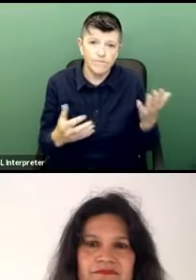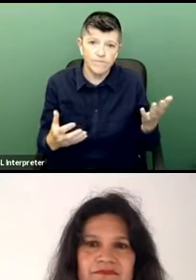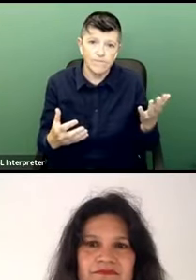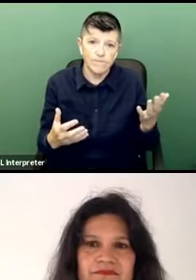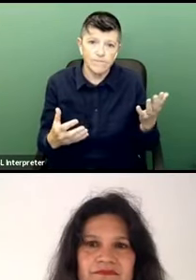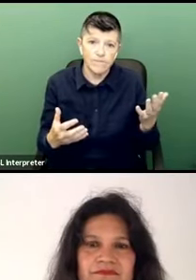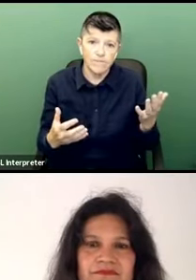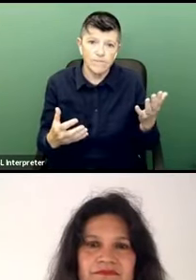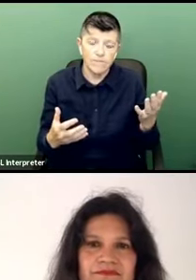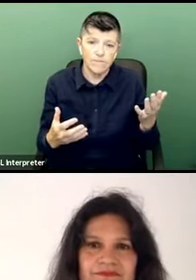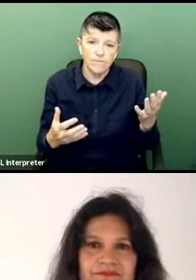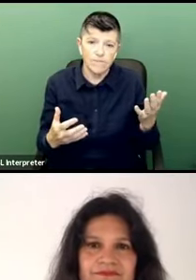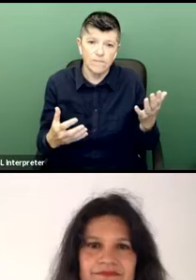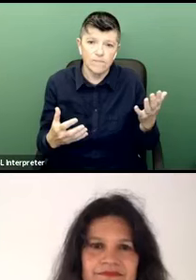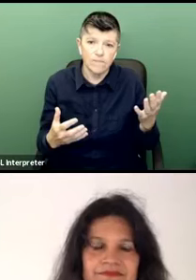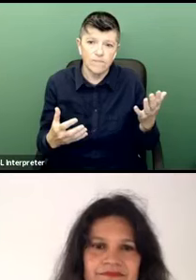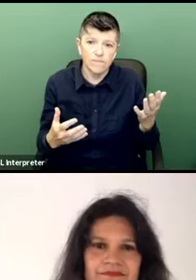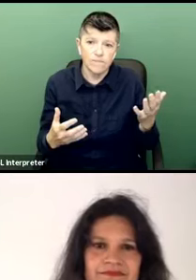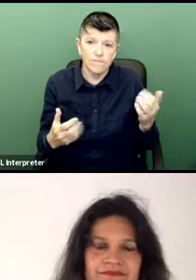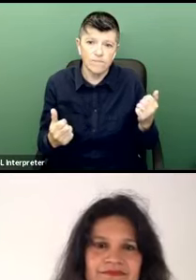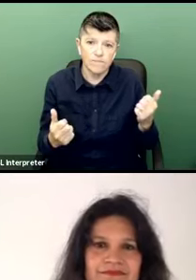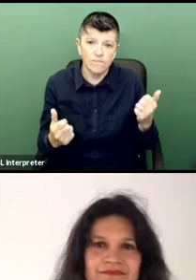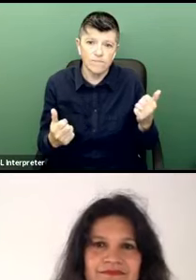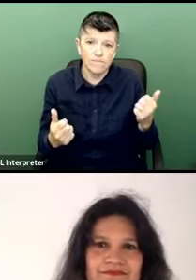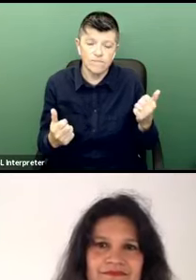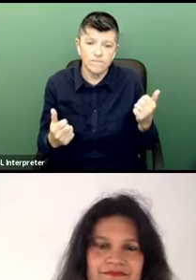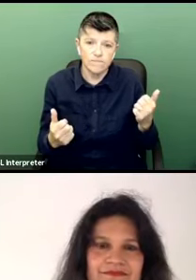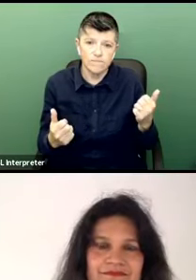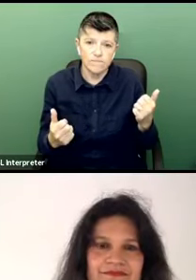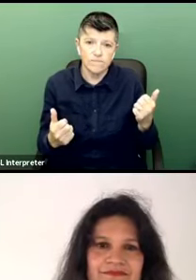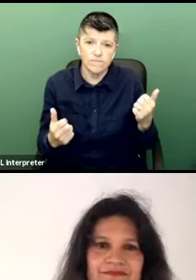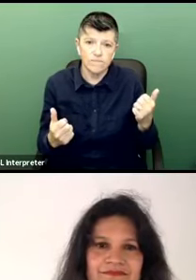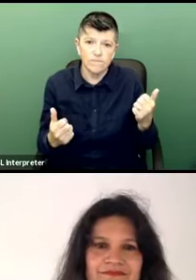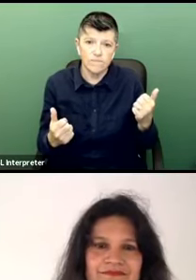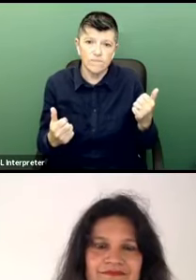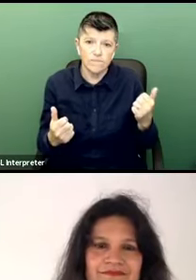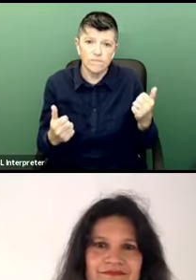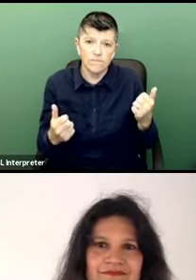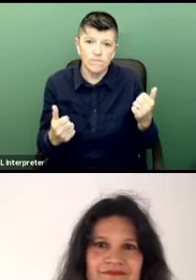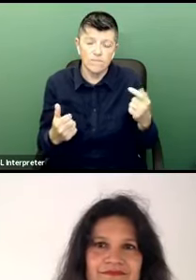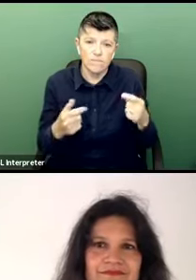human rights is a much more complicated issue because as we know